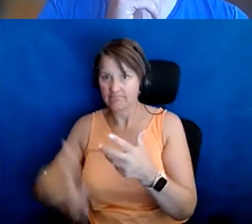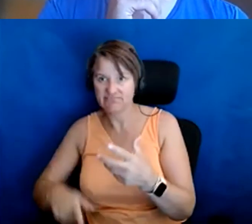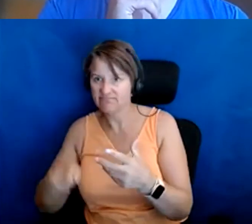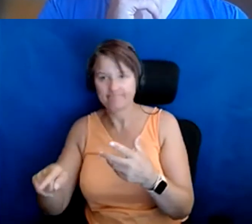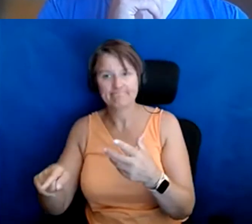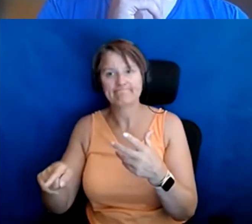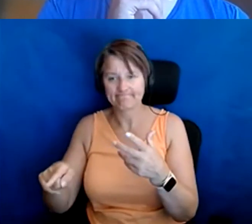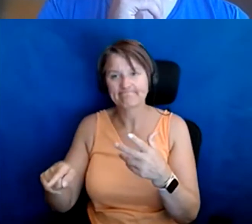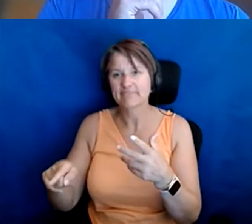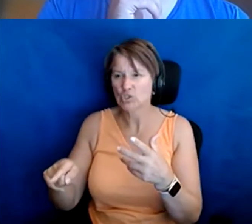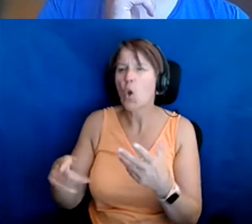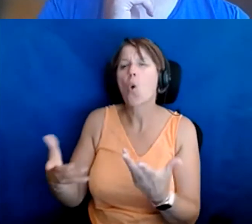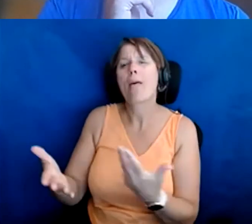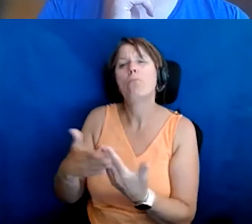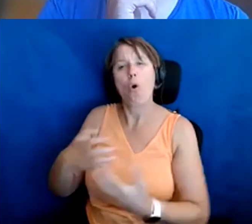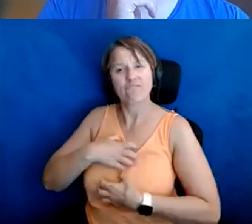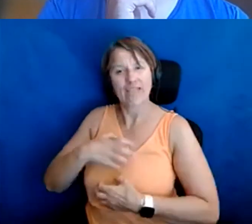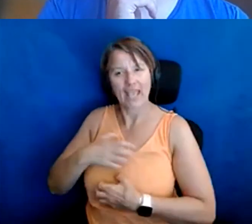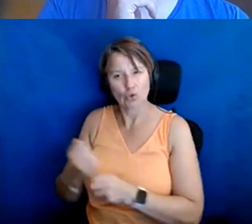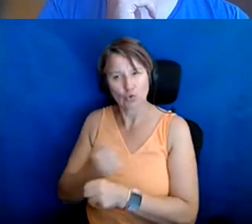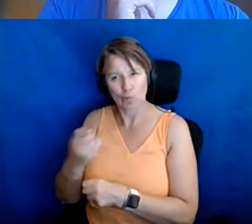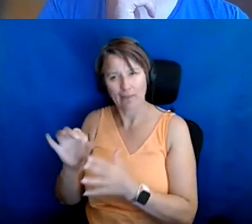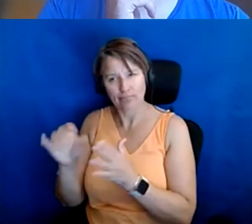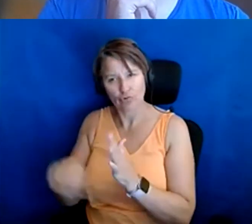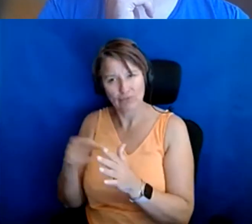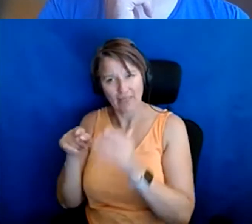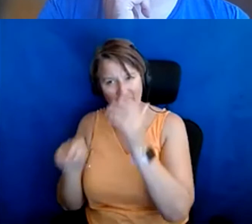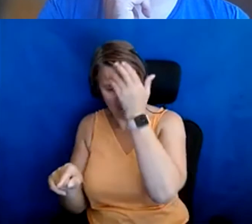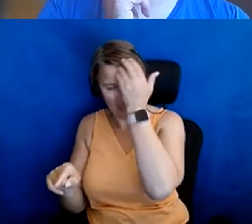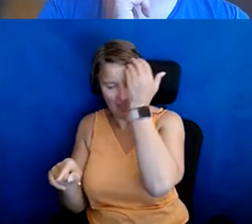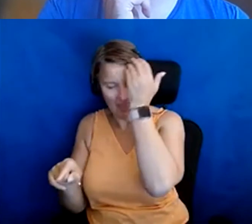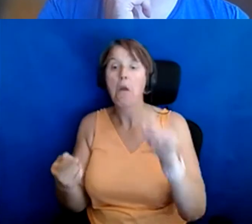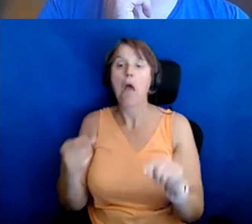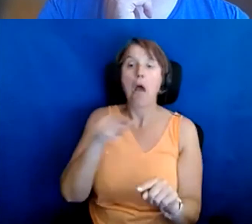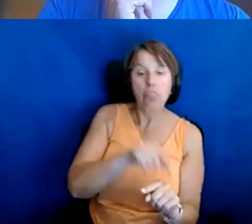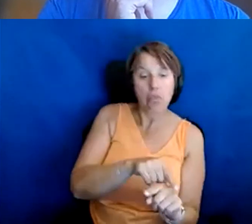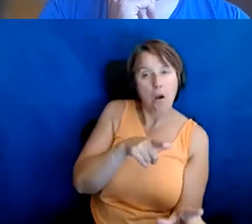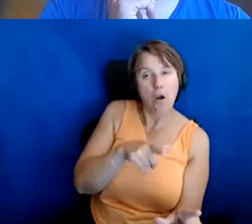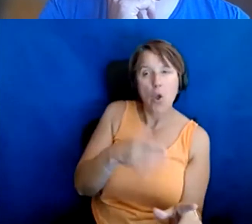project there, essentially, then the other one. Or it might take more money to do it, etc, etc.